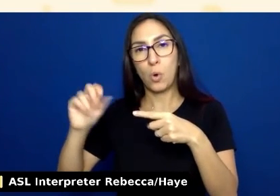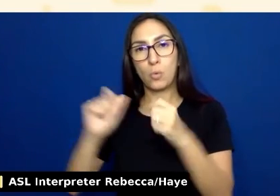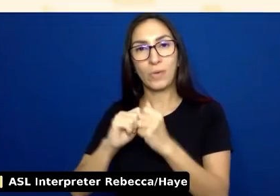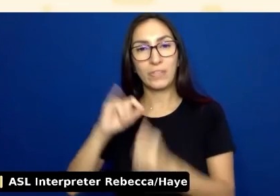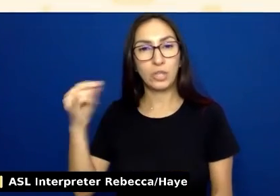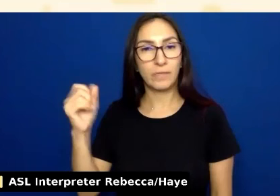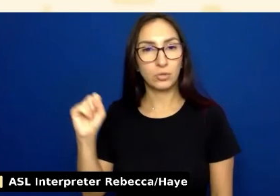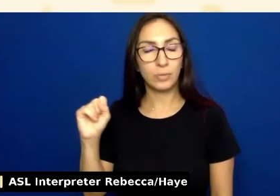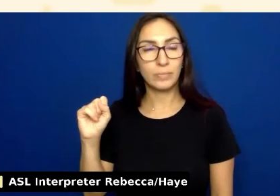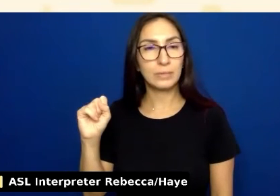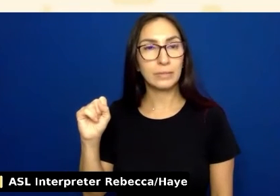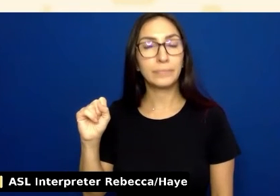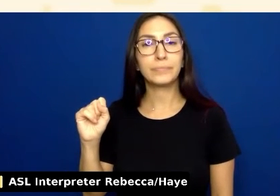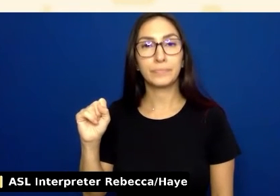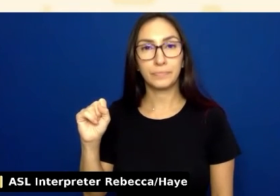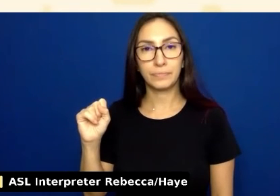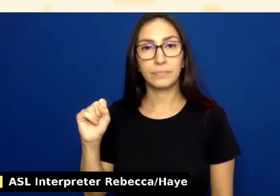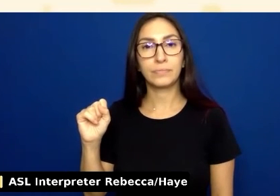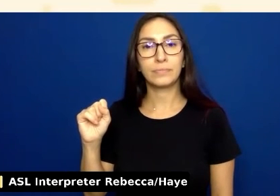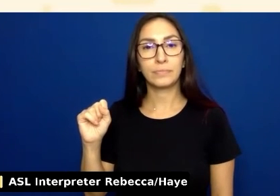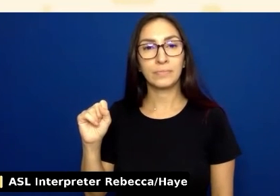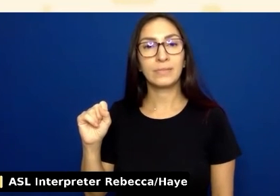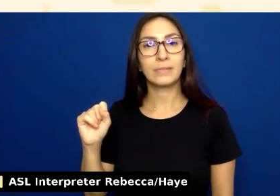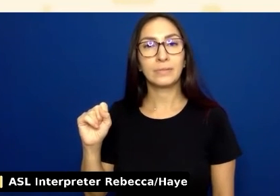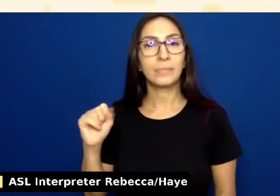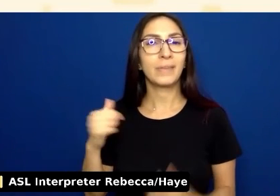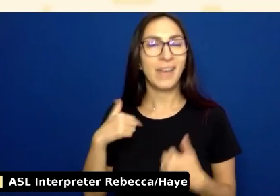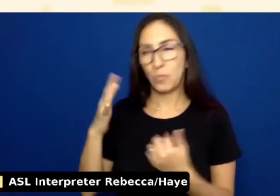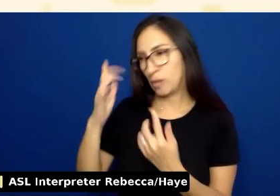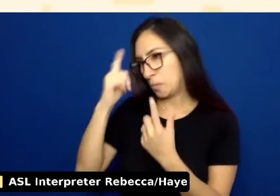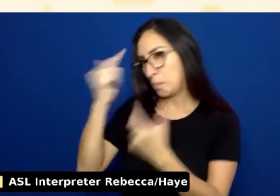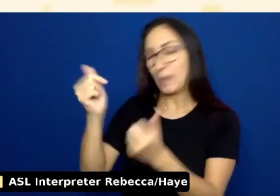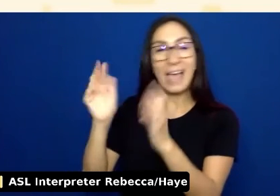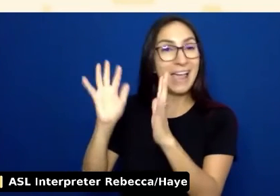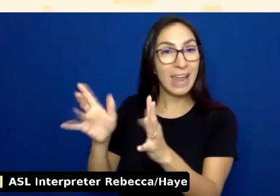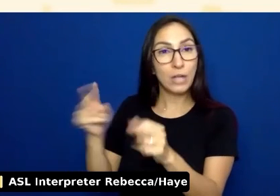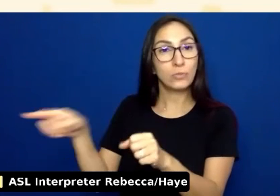but I would let users decide here what they would prefer,